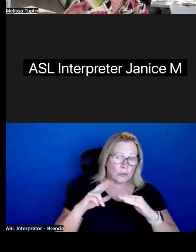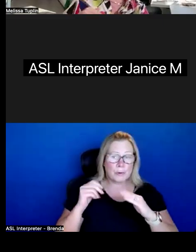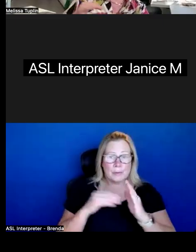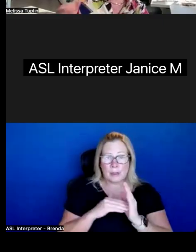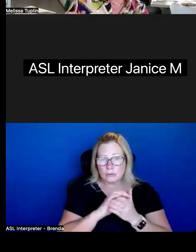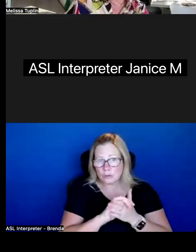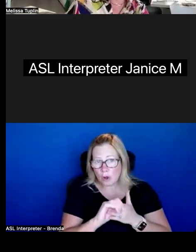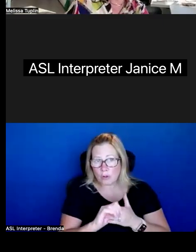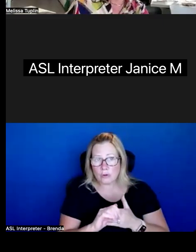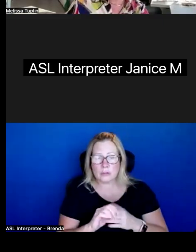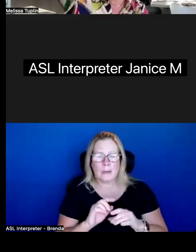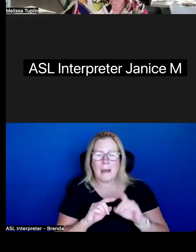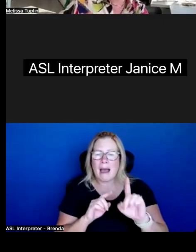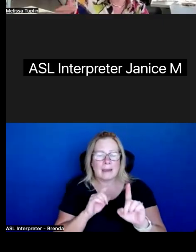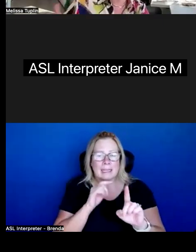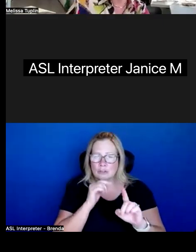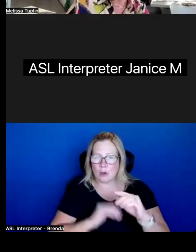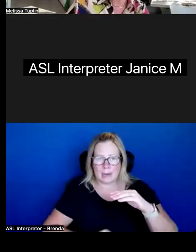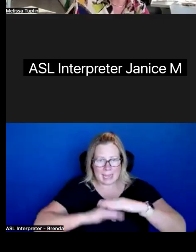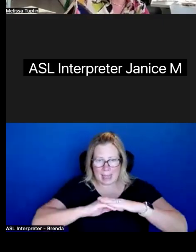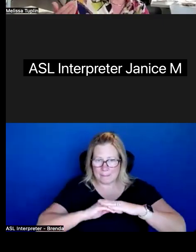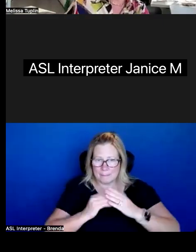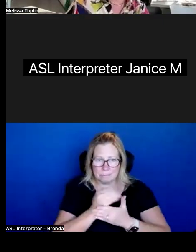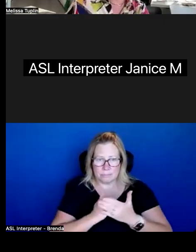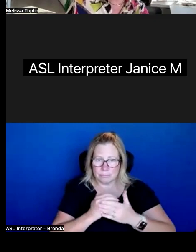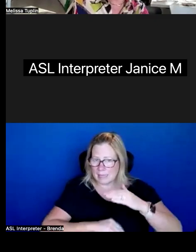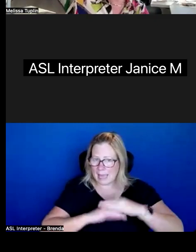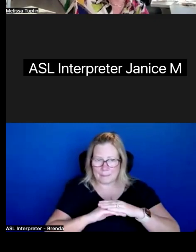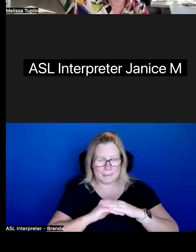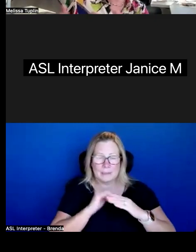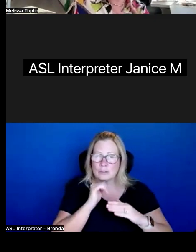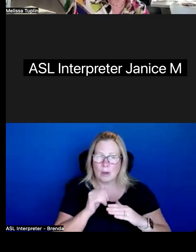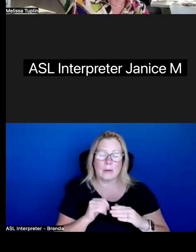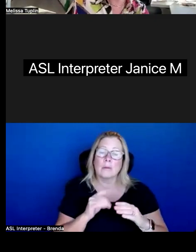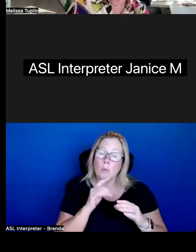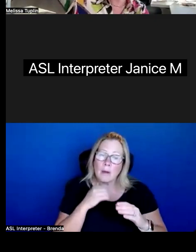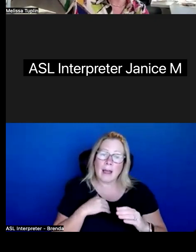That is not a revenue cap for this program. There will be organizations of many budget